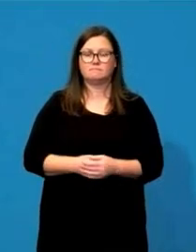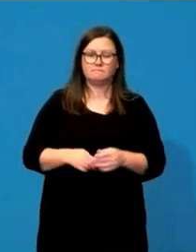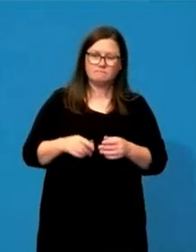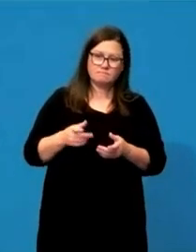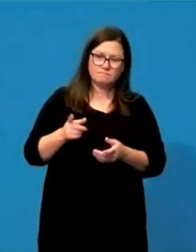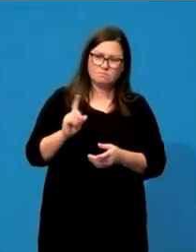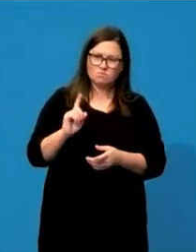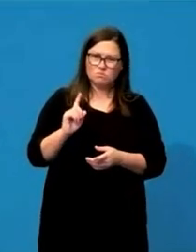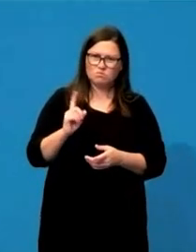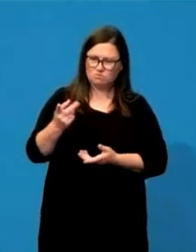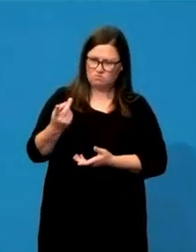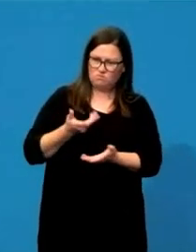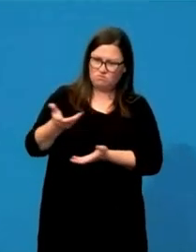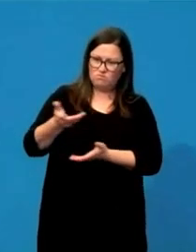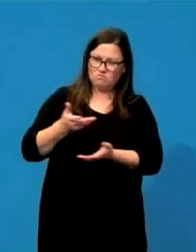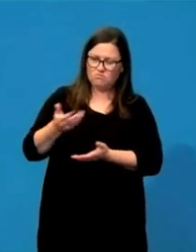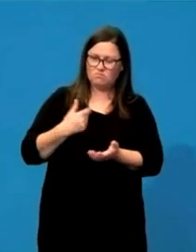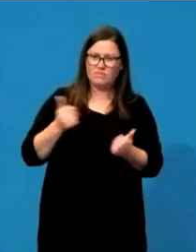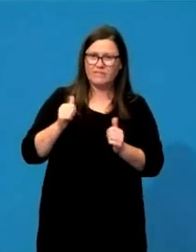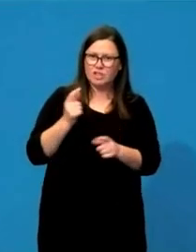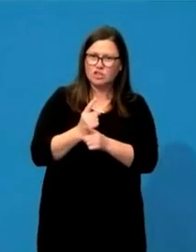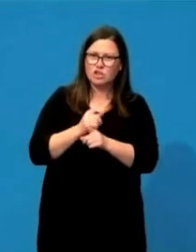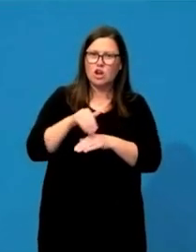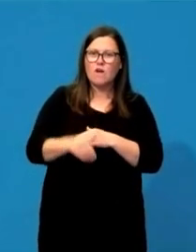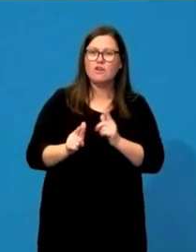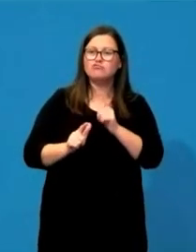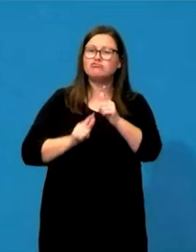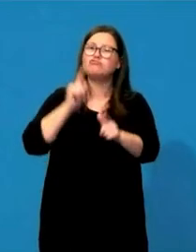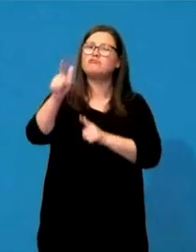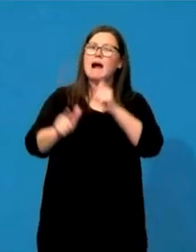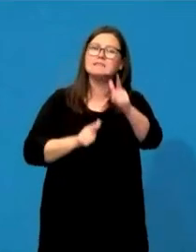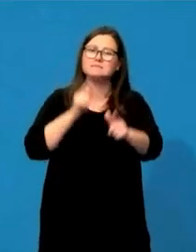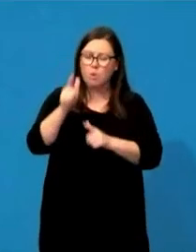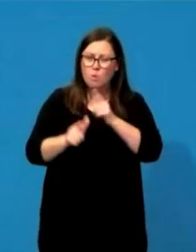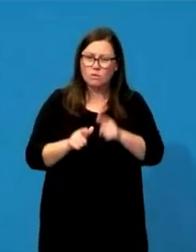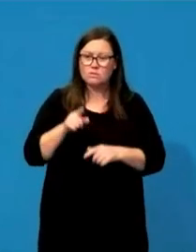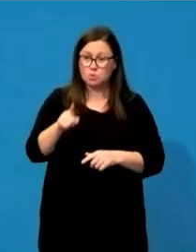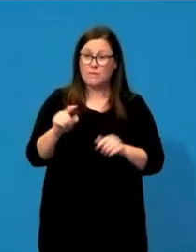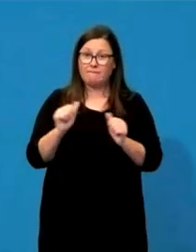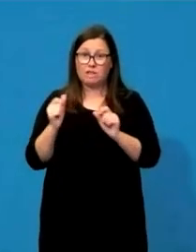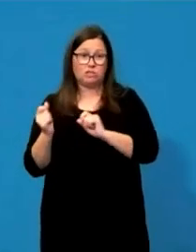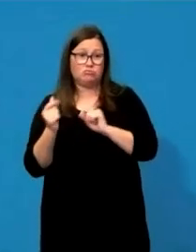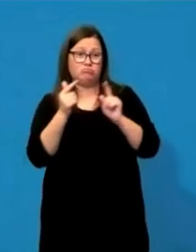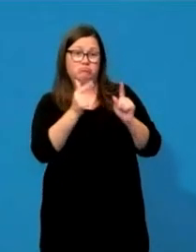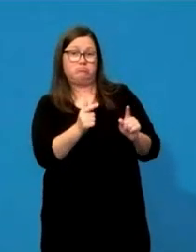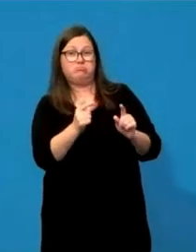and you've been a couple of different places - in Broome and other places that have a lot